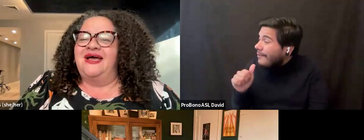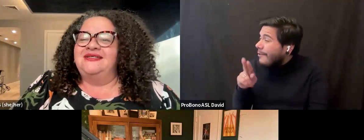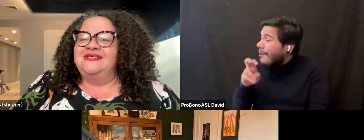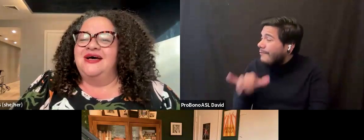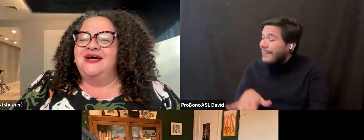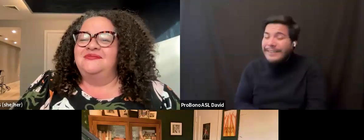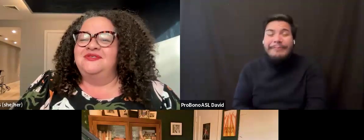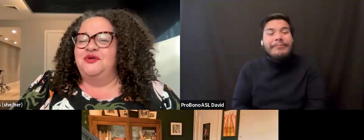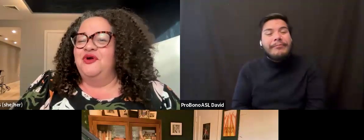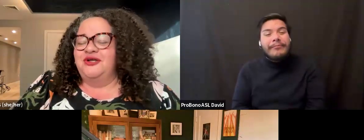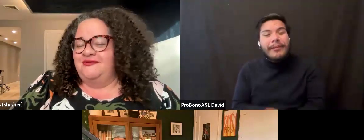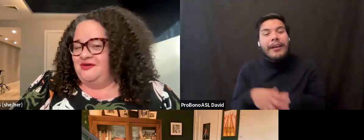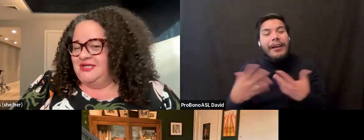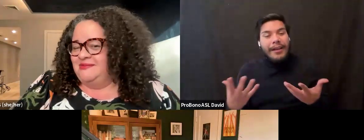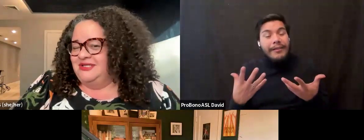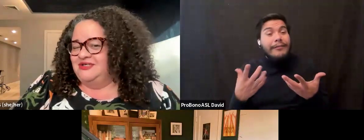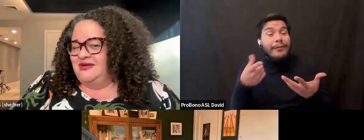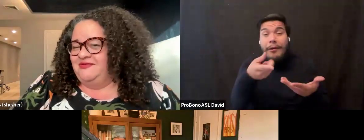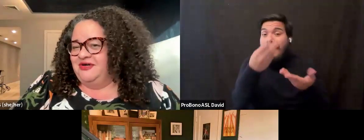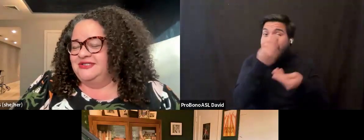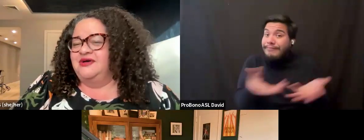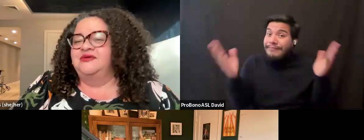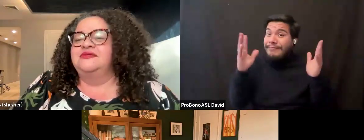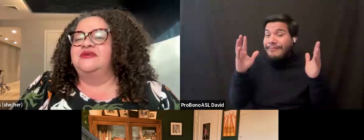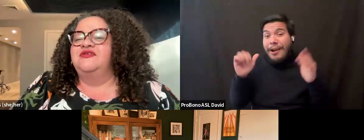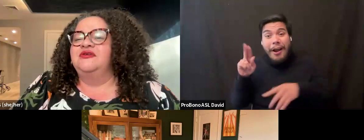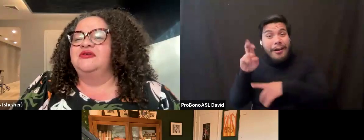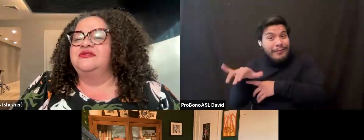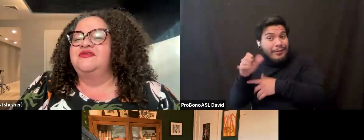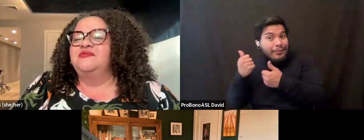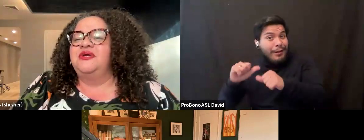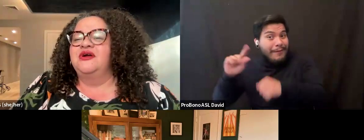And so you heard it, folks, Aubrey's going to try to be first, so see if you can beat.